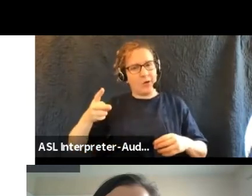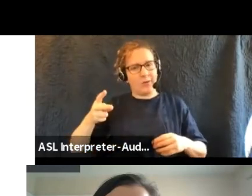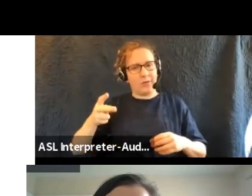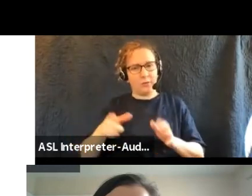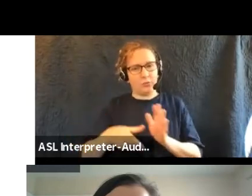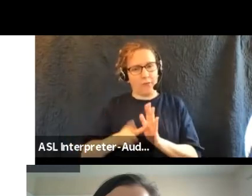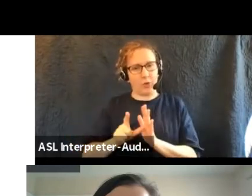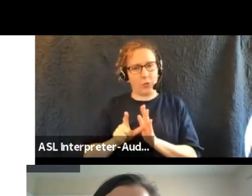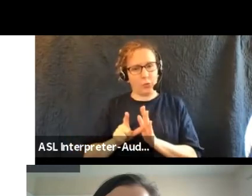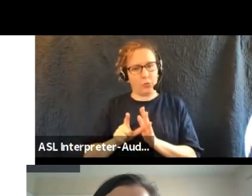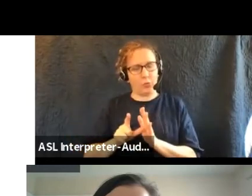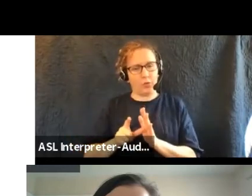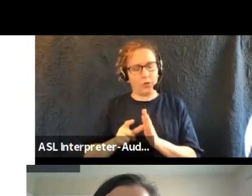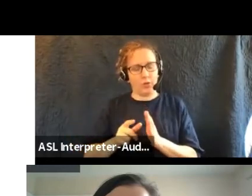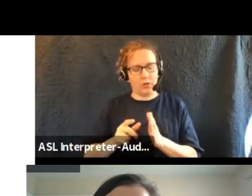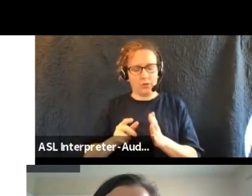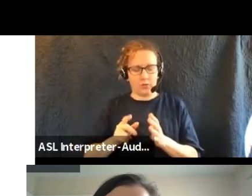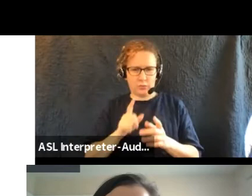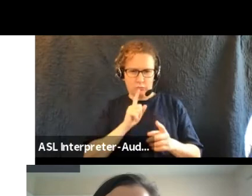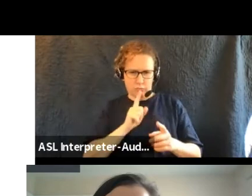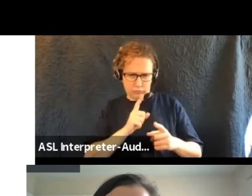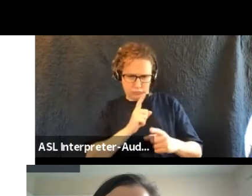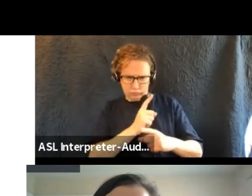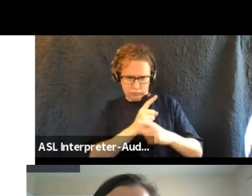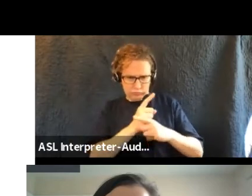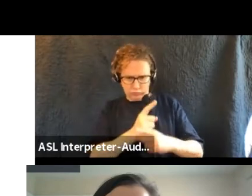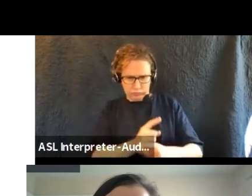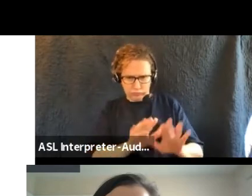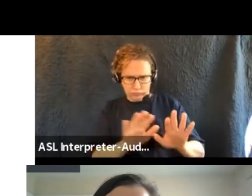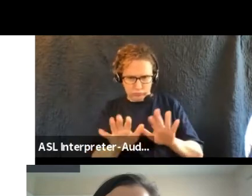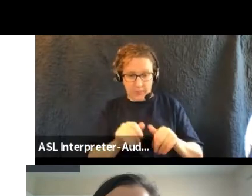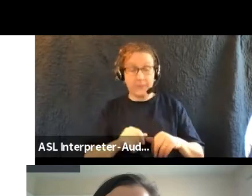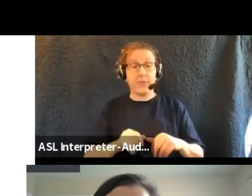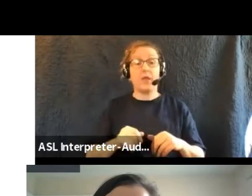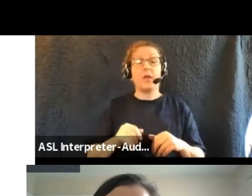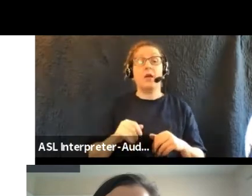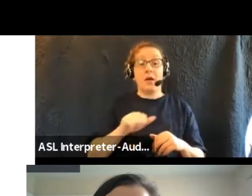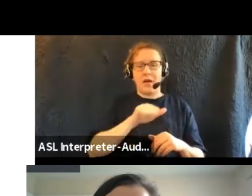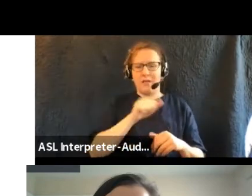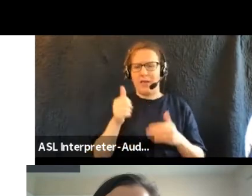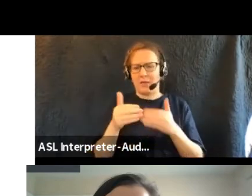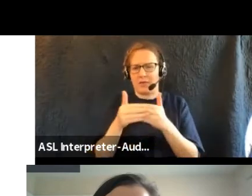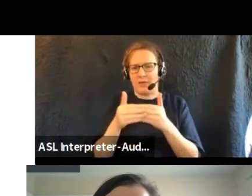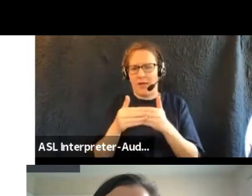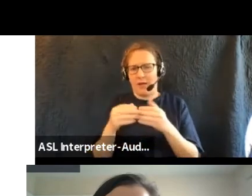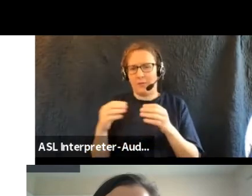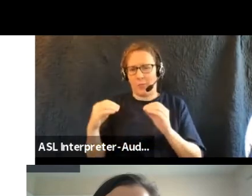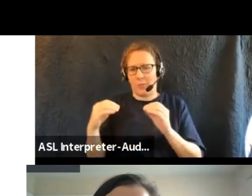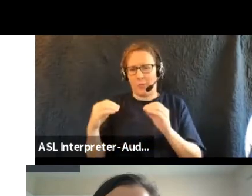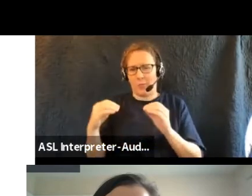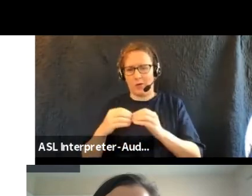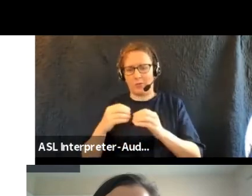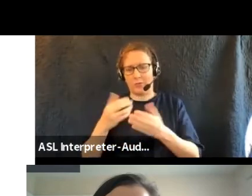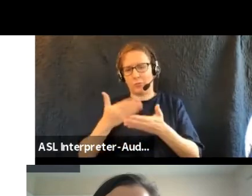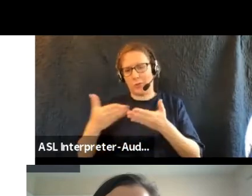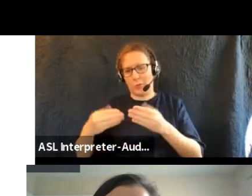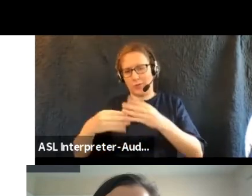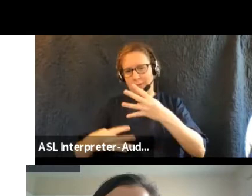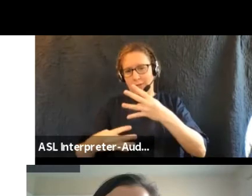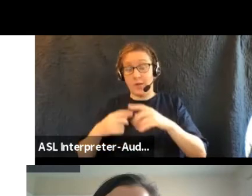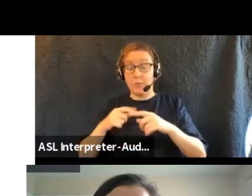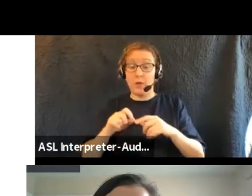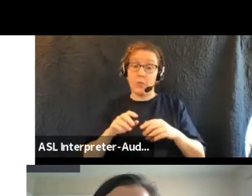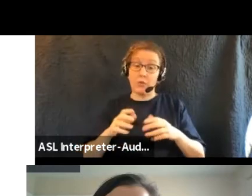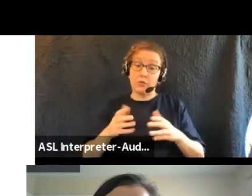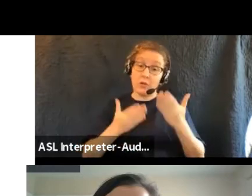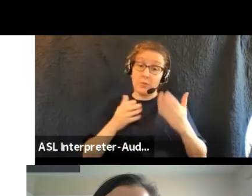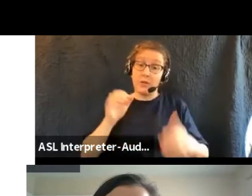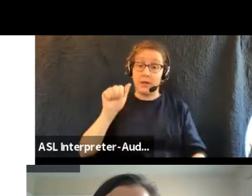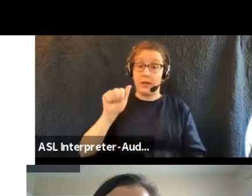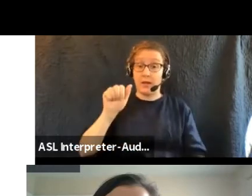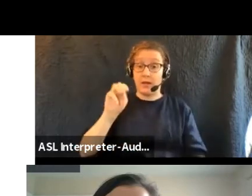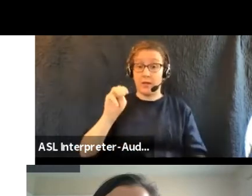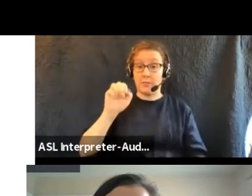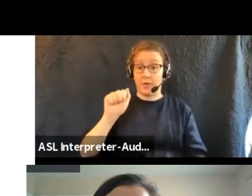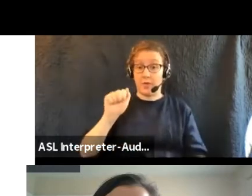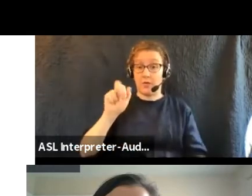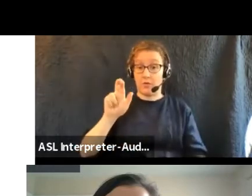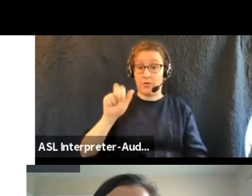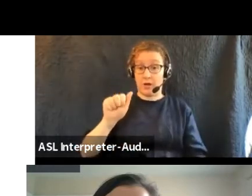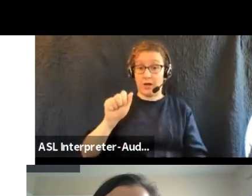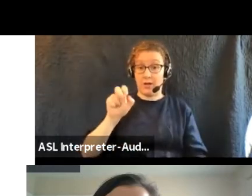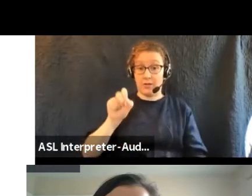Also, we have another slide of resources, but I would recommend also looking at Amara.org.